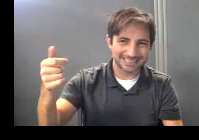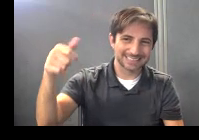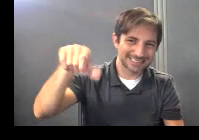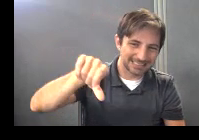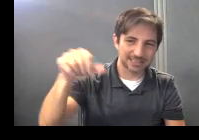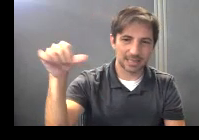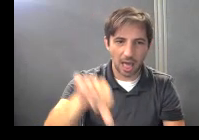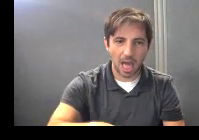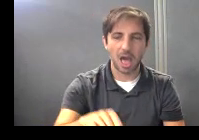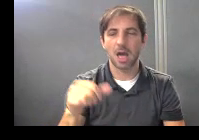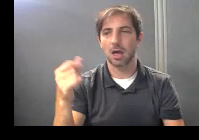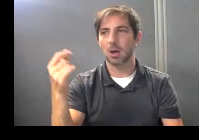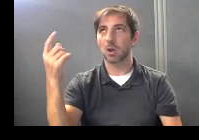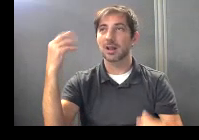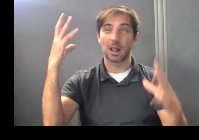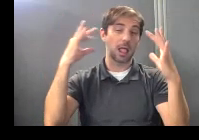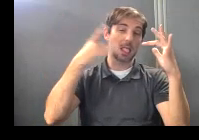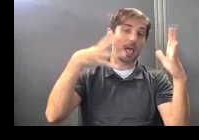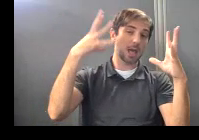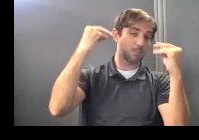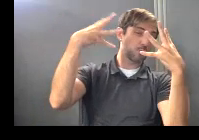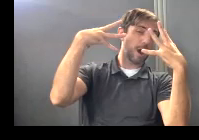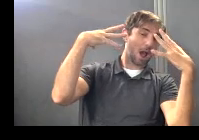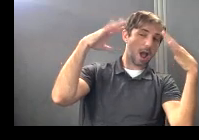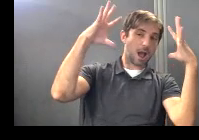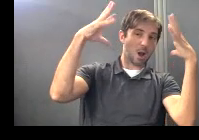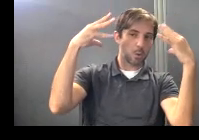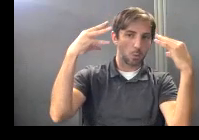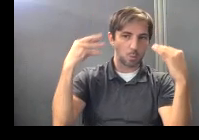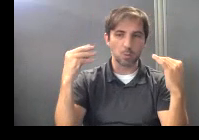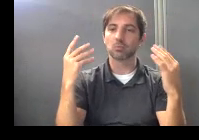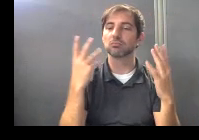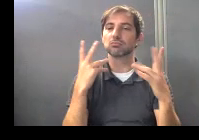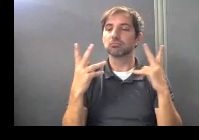LOUD NOISES THAT ARE GOING TO HAPPEN. WORKING WITH PEOPLE IN THE COMMUNITY WITH